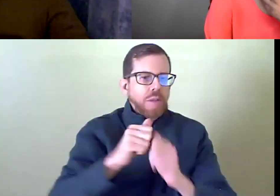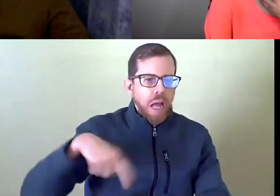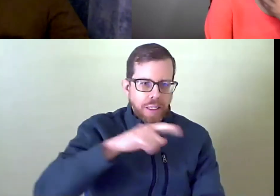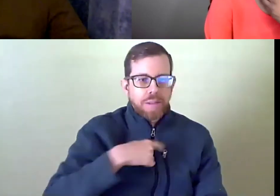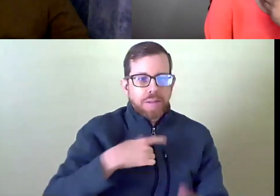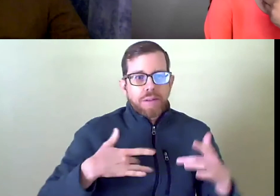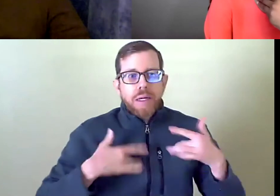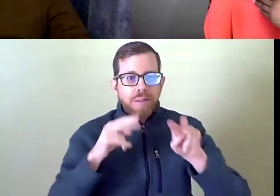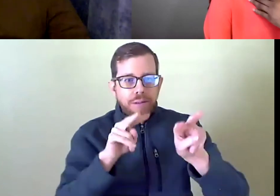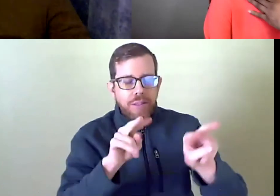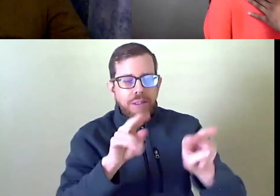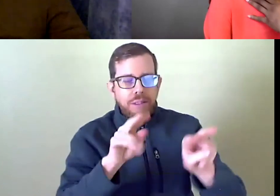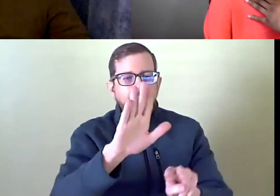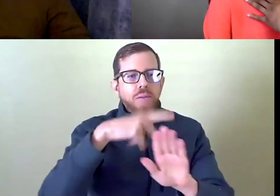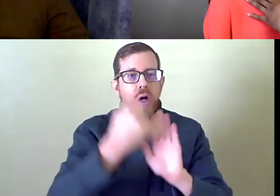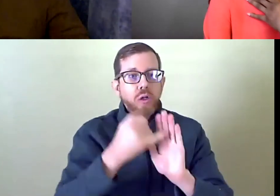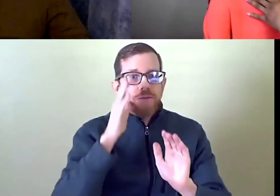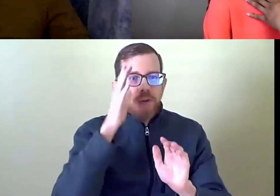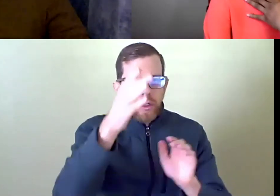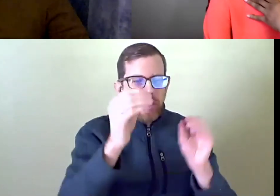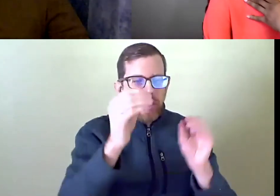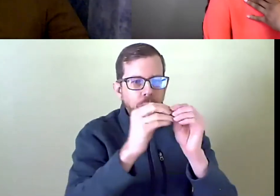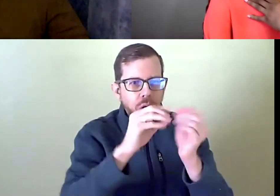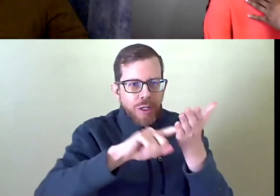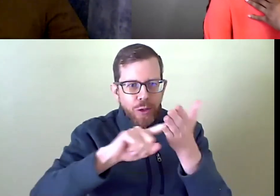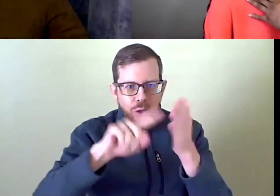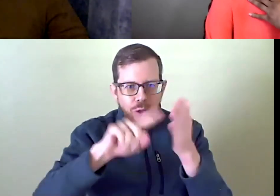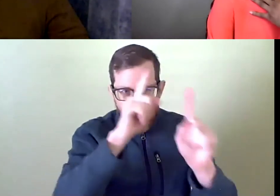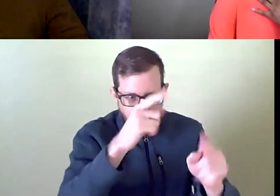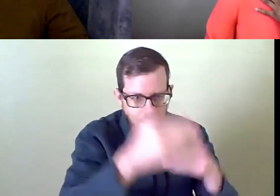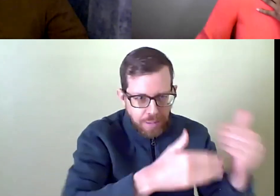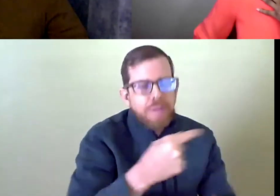of knowledge and experience with us here today thrilling to see the project i'm hopeful that